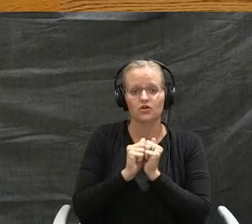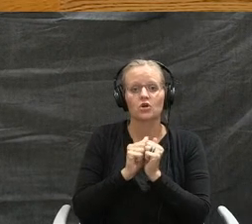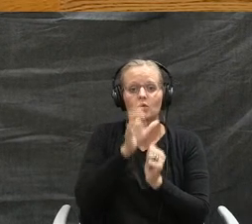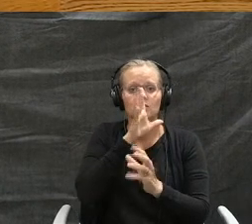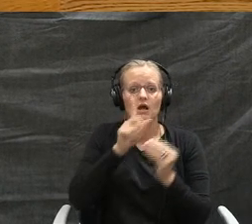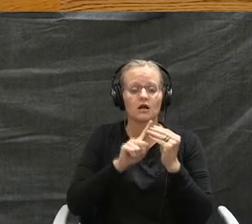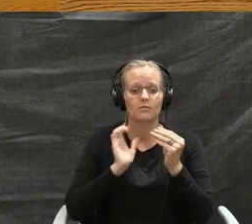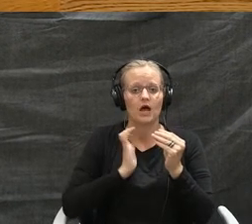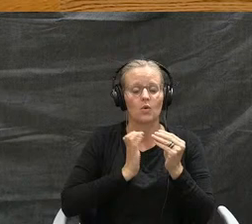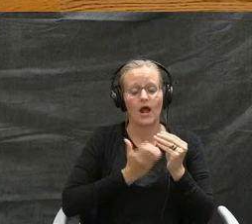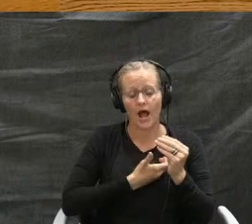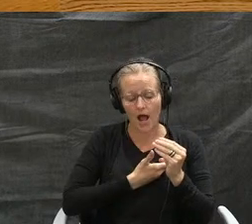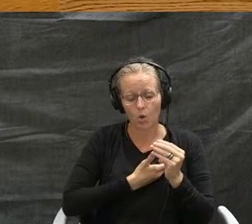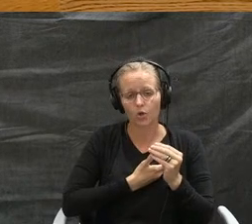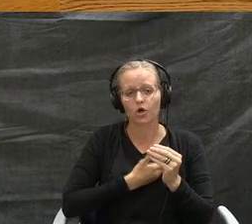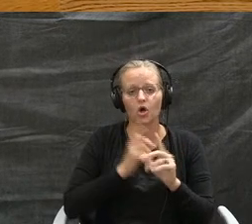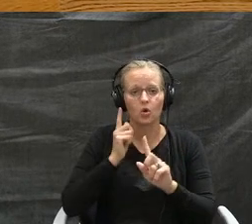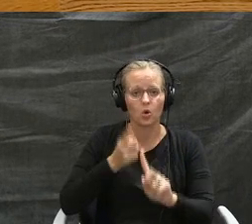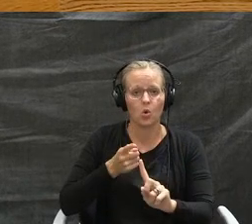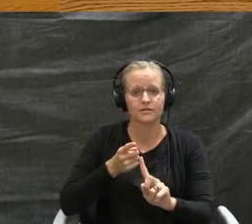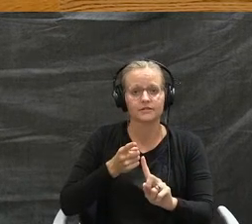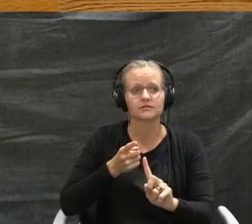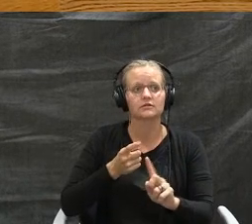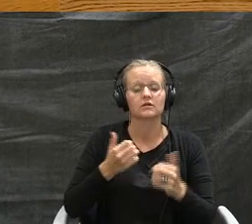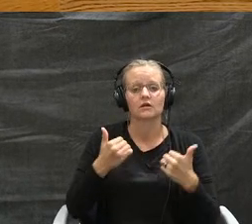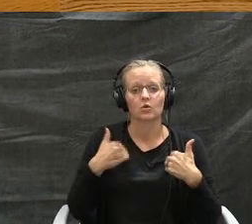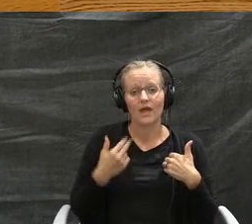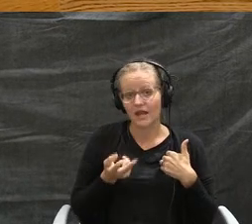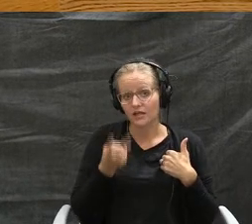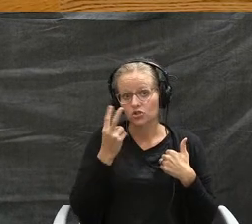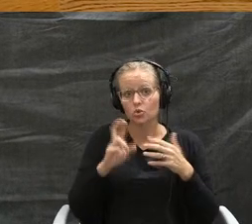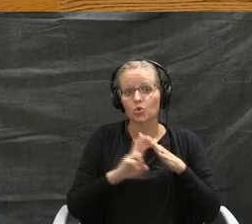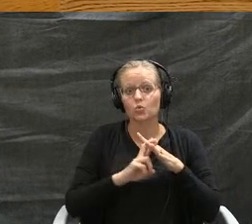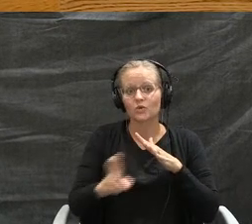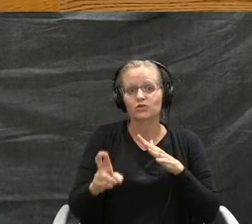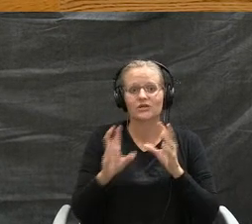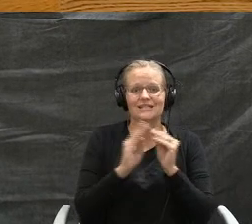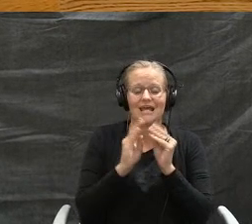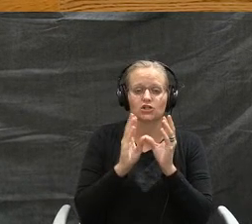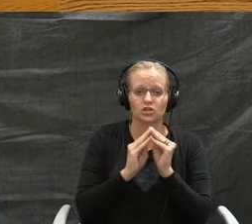and we had two retreat sessions taking a look at really what